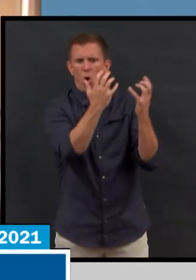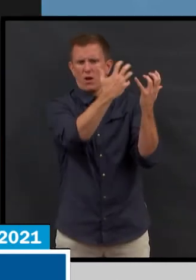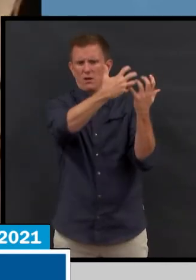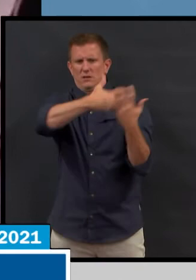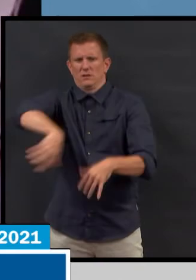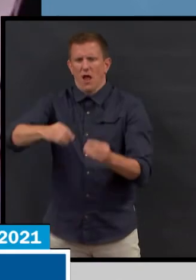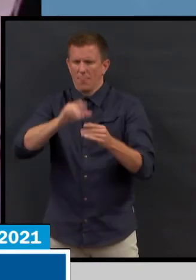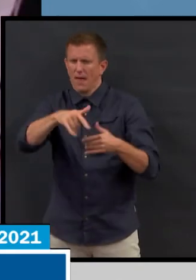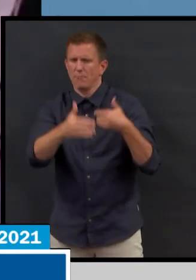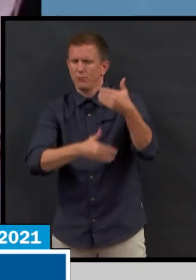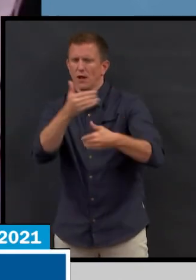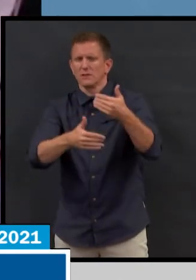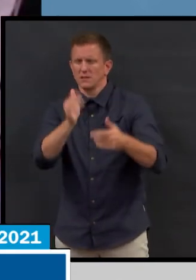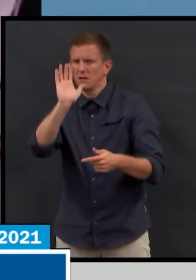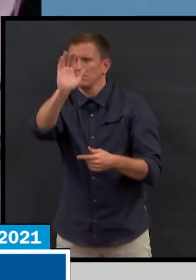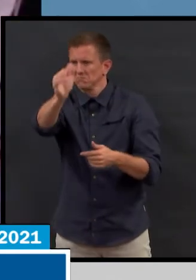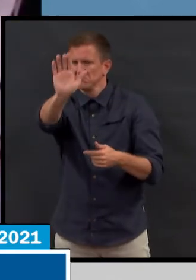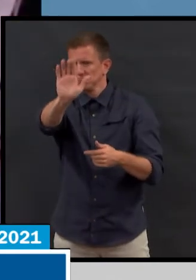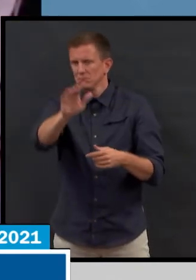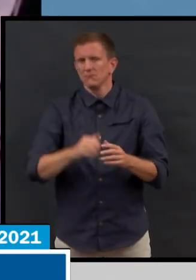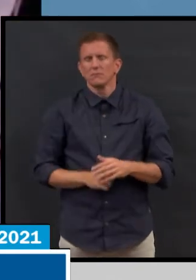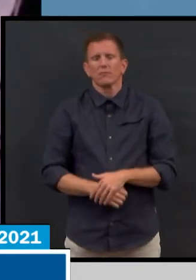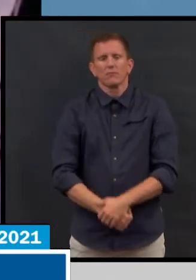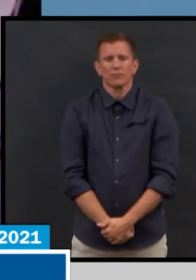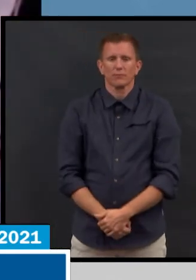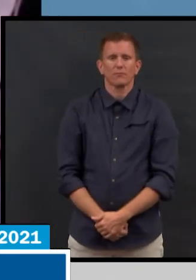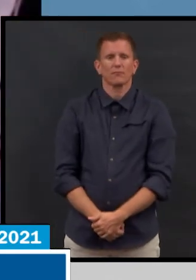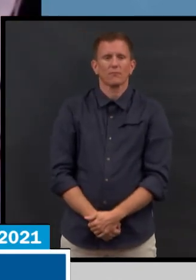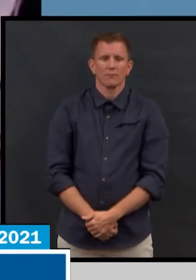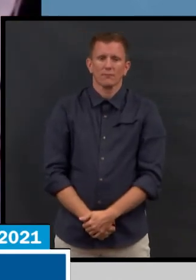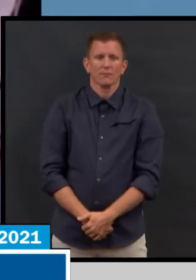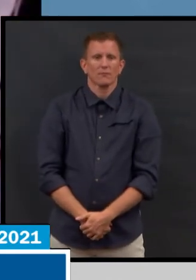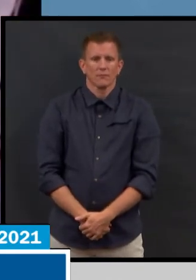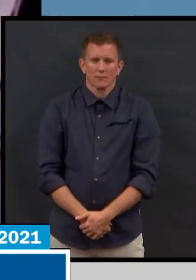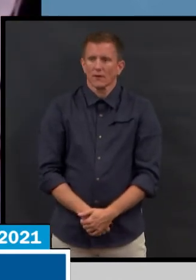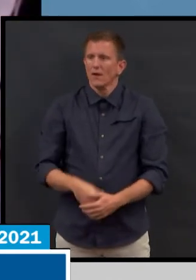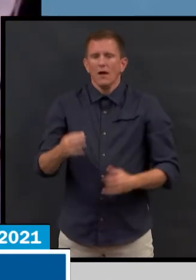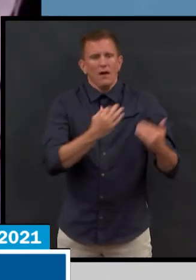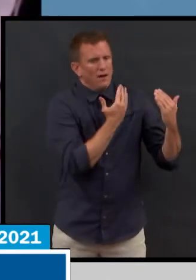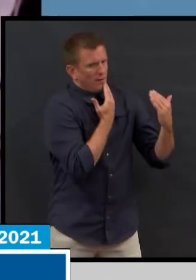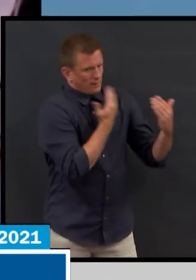you chief as well as brita this one is for you britain this is coming from david he said i have